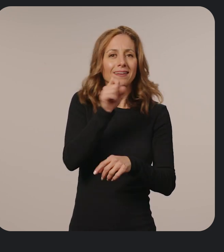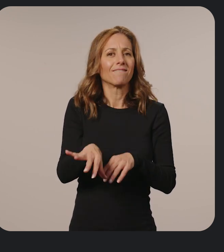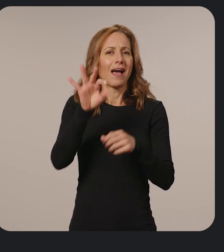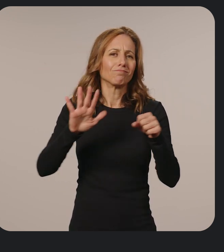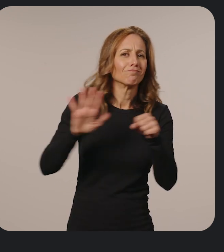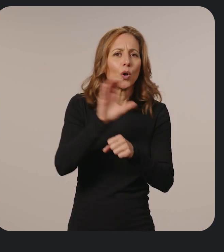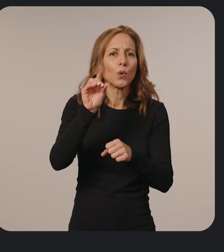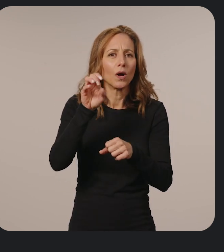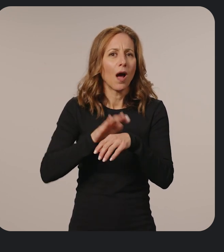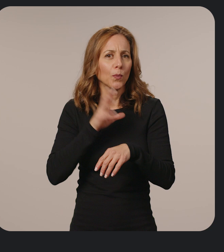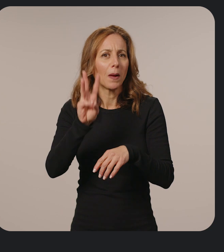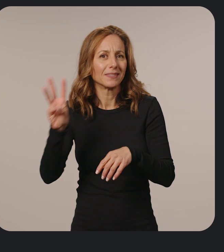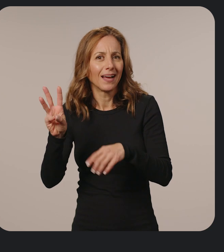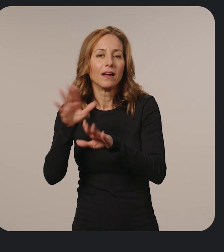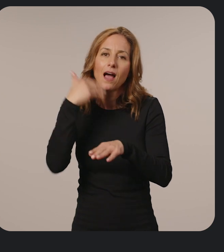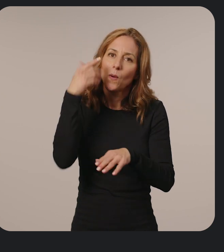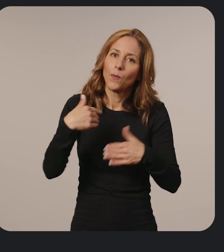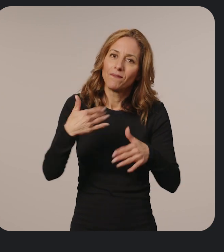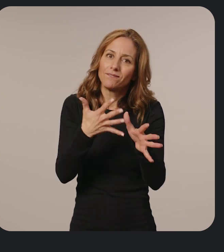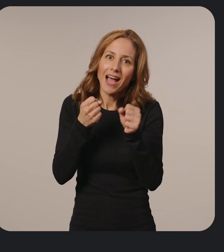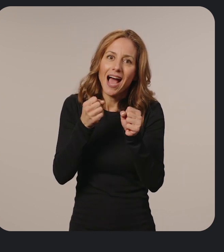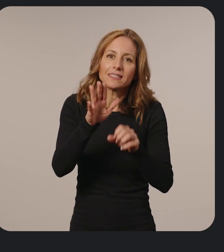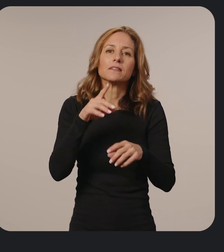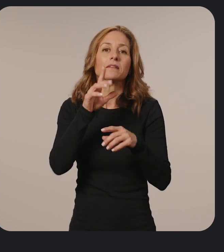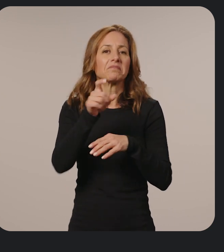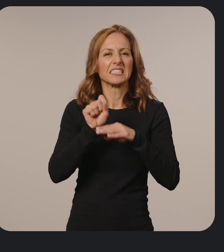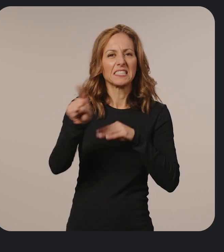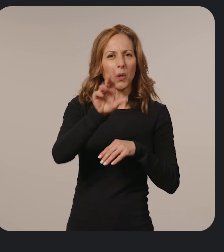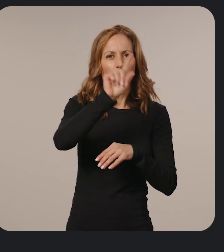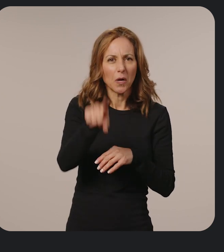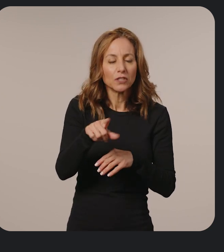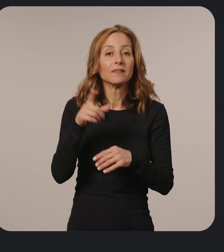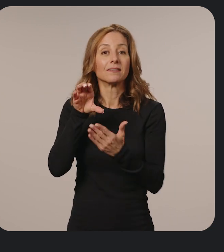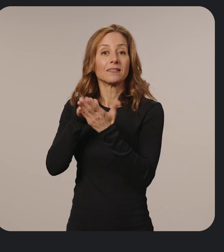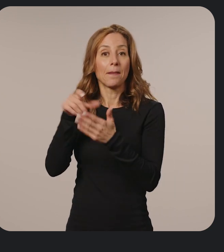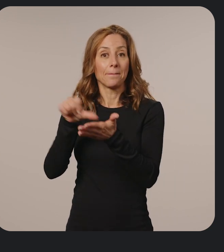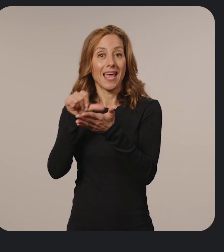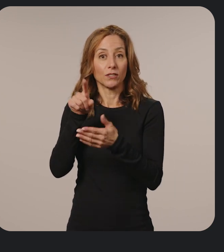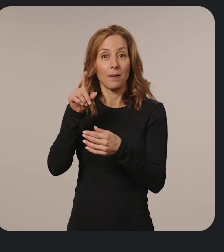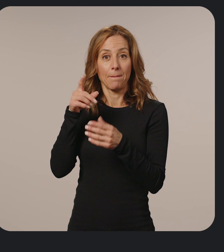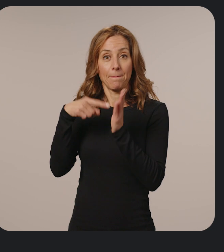and send your question and the section of the page to the model to get your answer. And there's another important use case for embeddings.